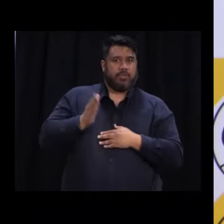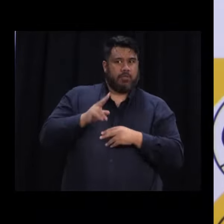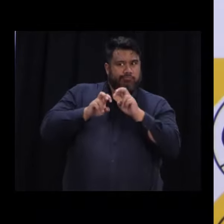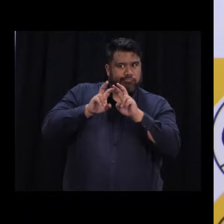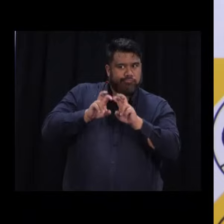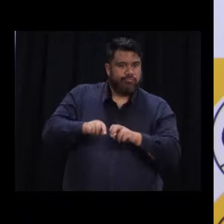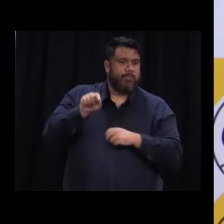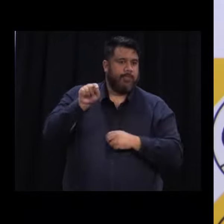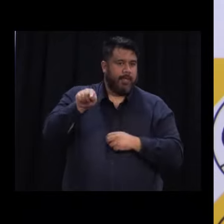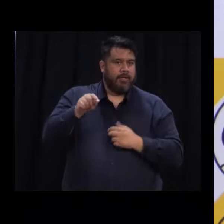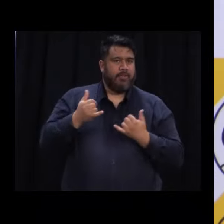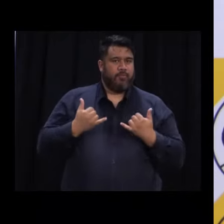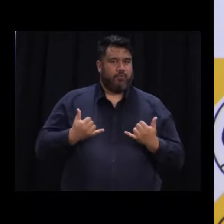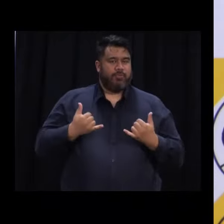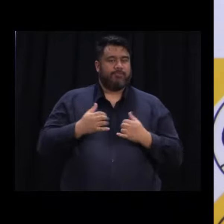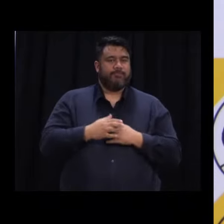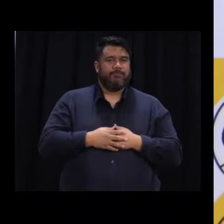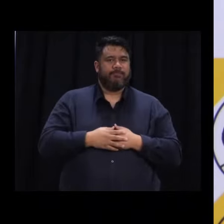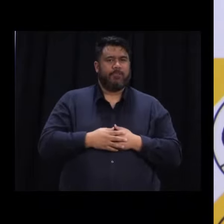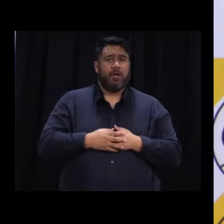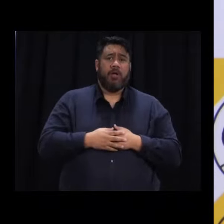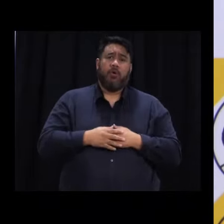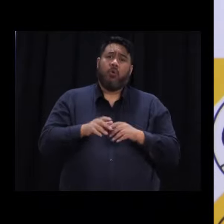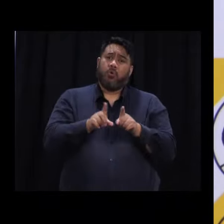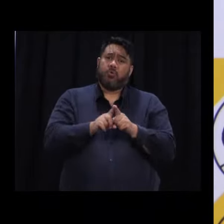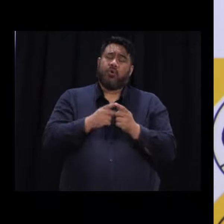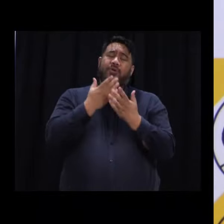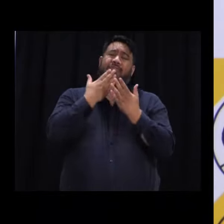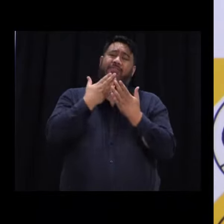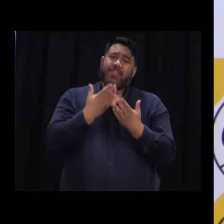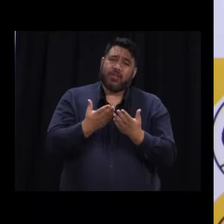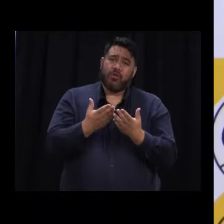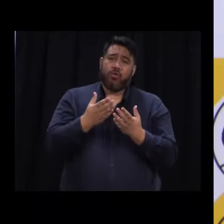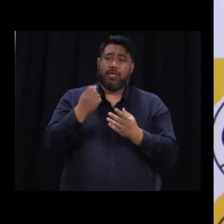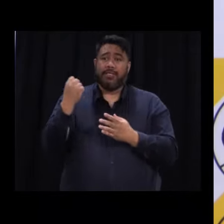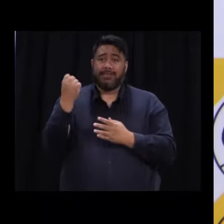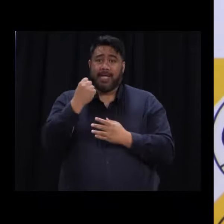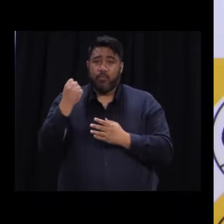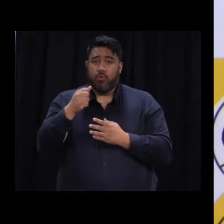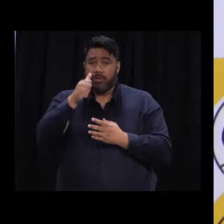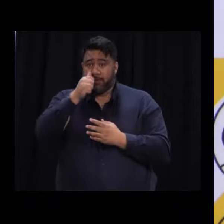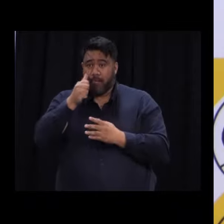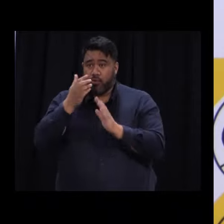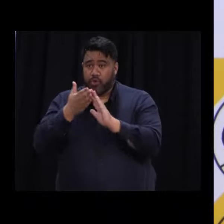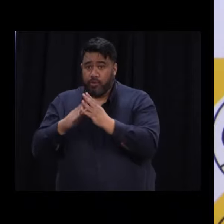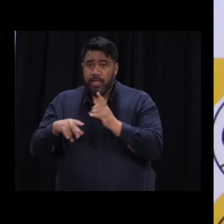has to date 58 cases linked to it. Investigations are ongoing